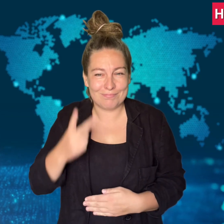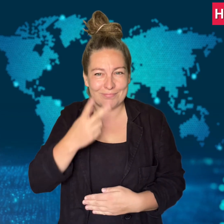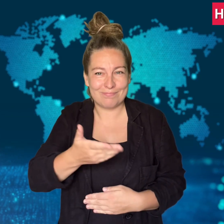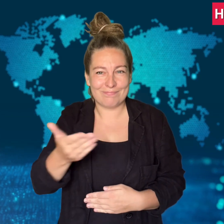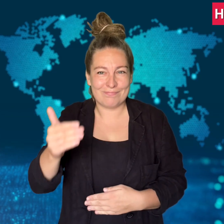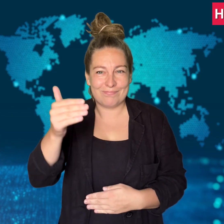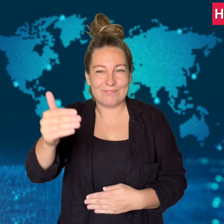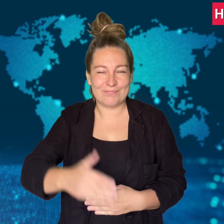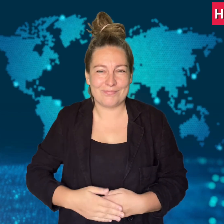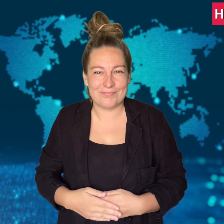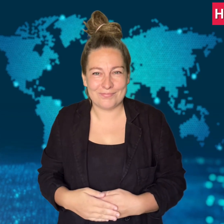See you next time!